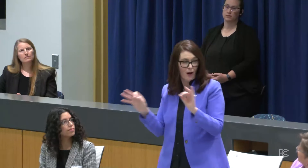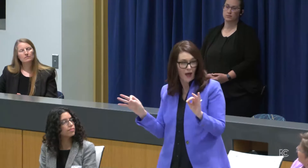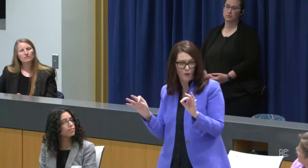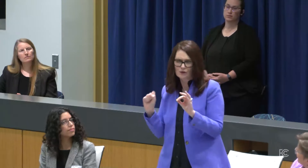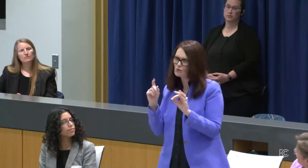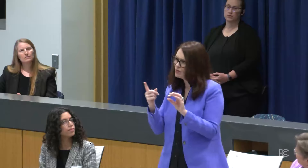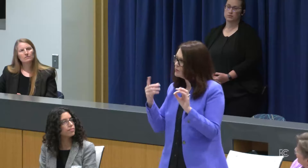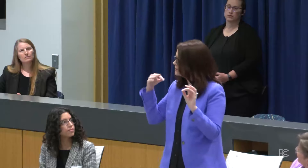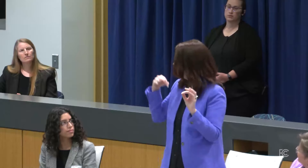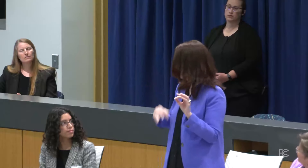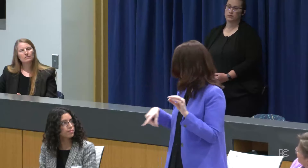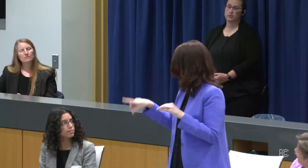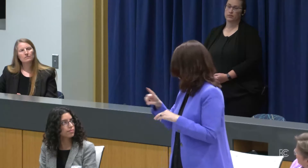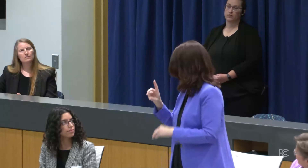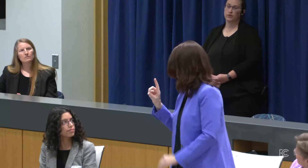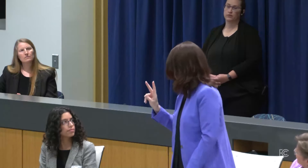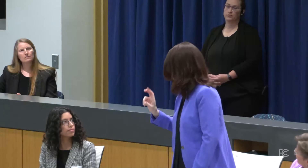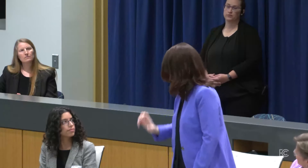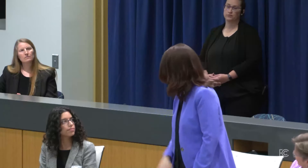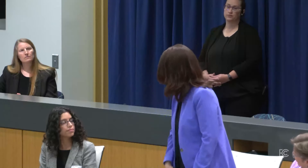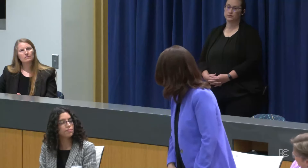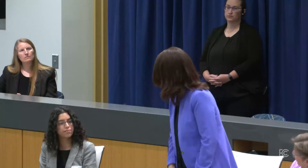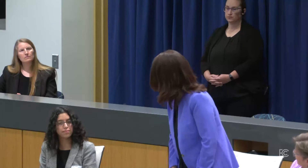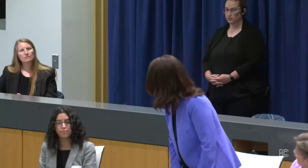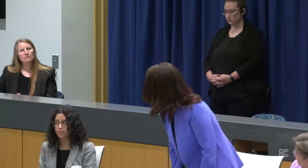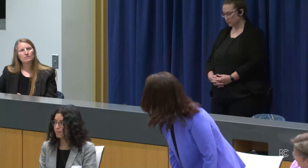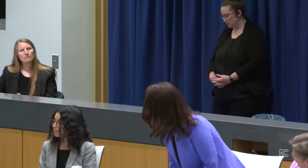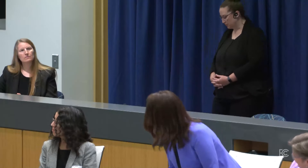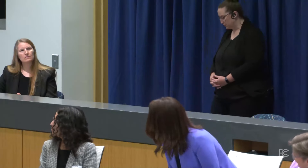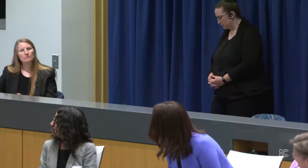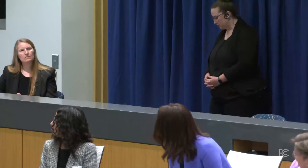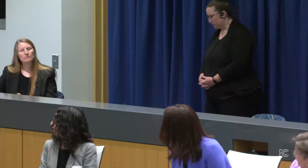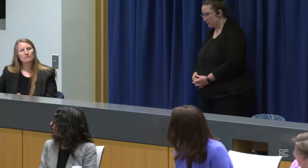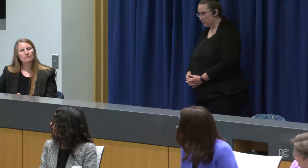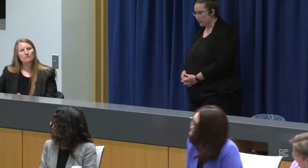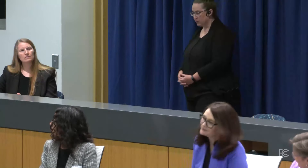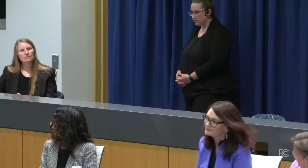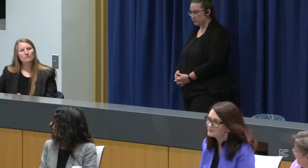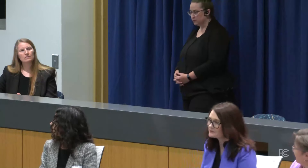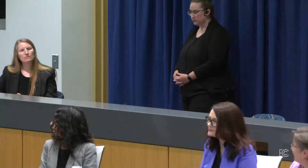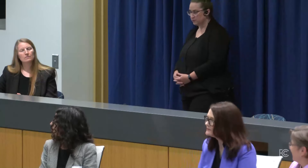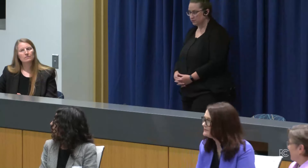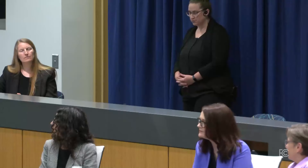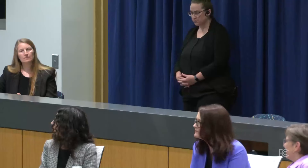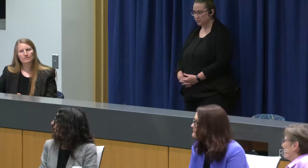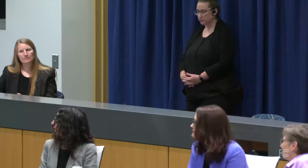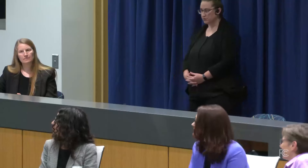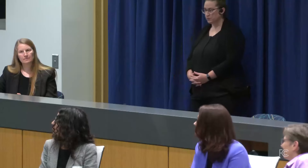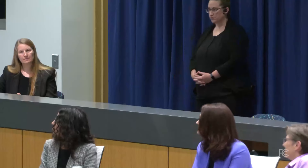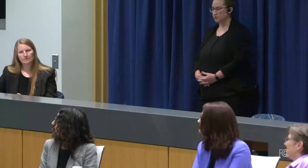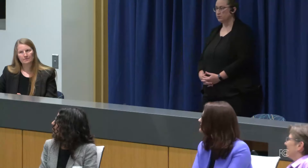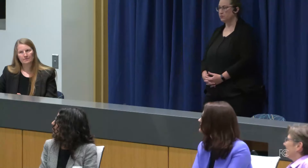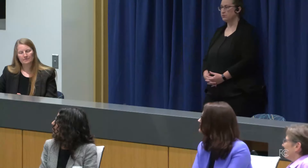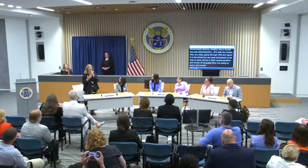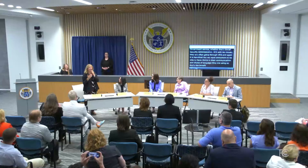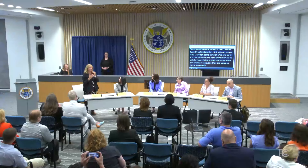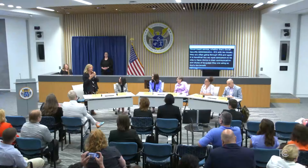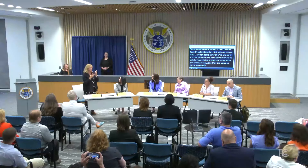WHETHER THAT'S SOCIAL SECURITY ADMINISTRATION, IRS WITH TAX ISSUES, THEY ARE OFTEN GOING THROUGH VRS AND